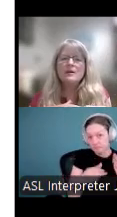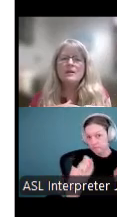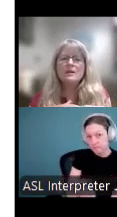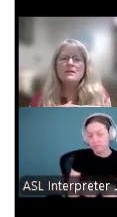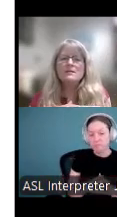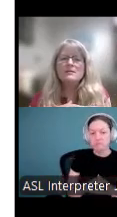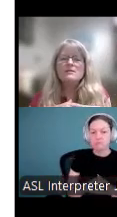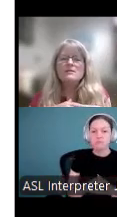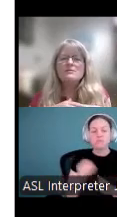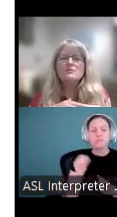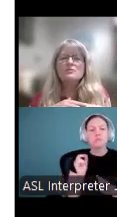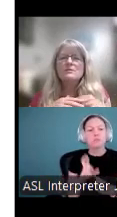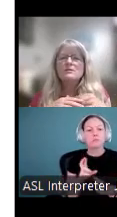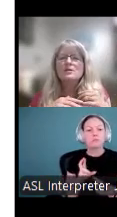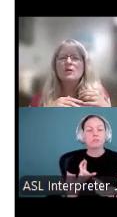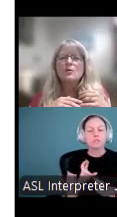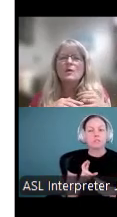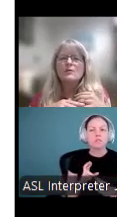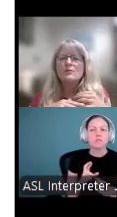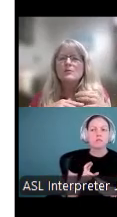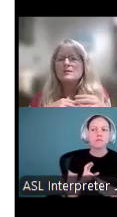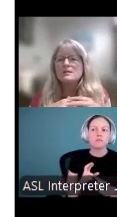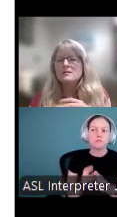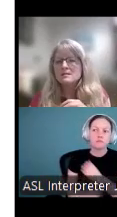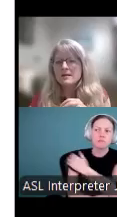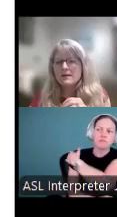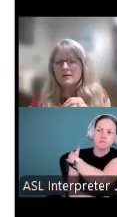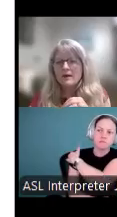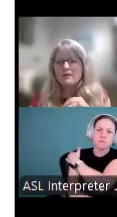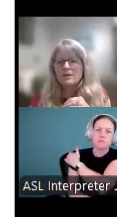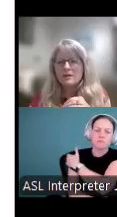about is, you know, what are the reasons that they're having a